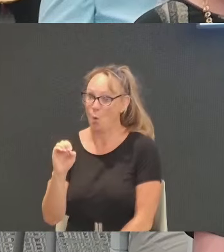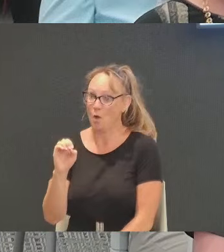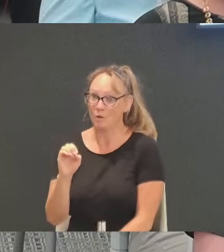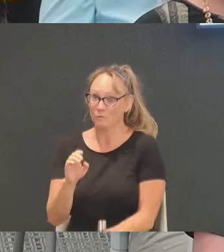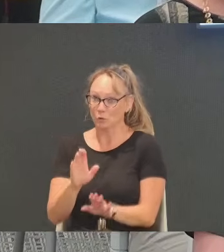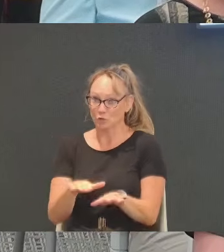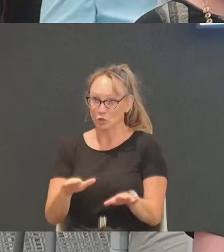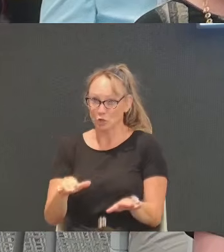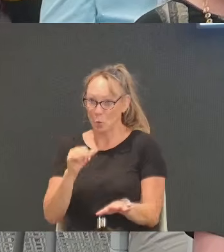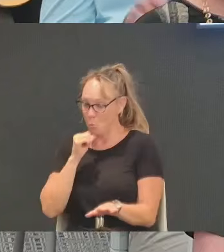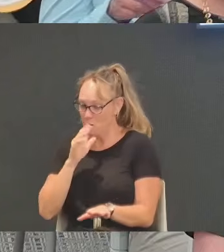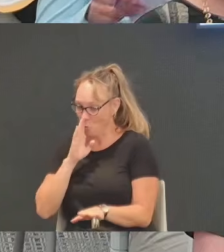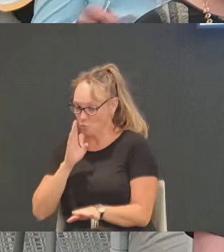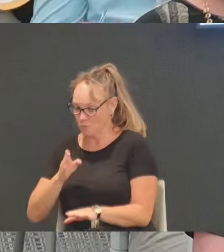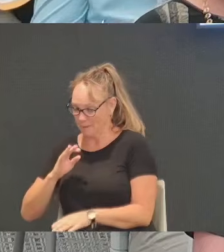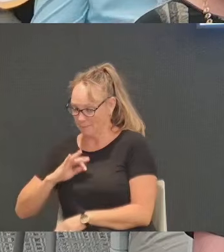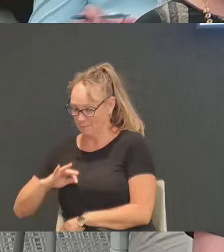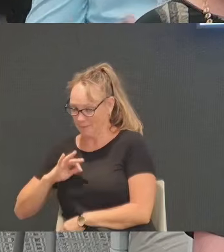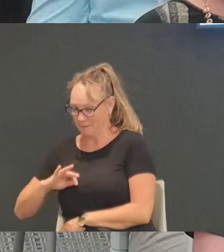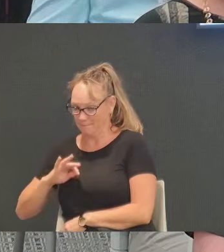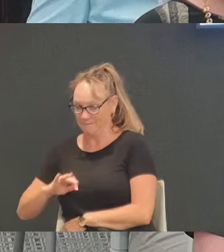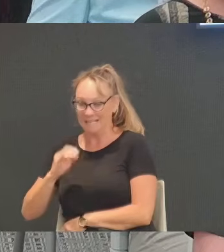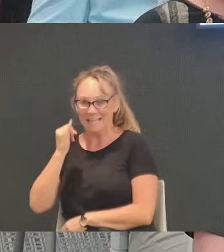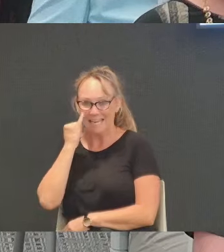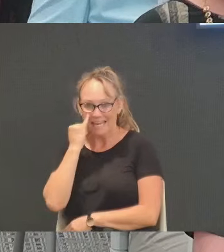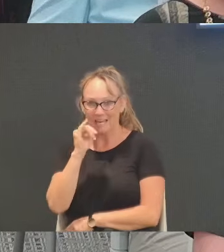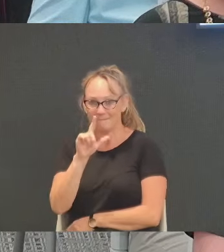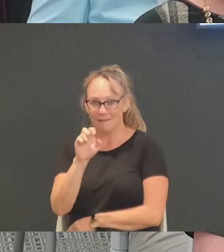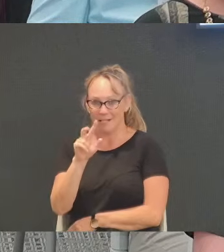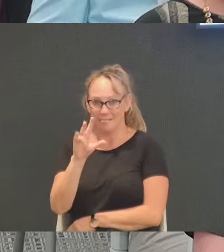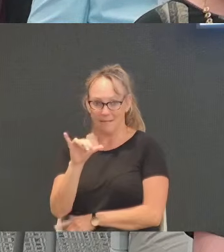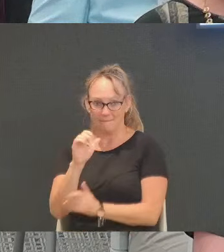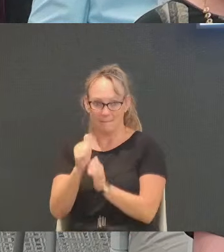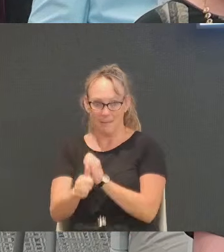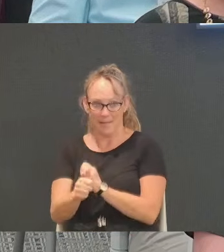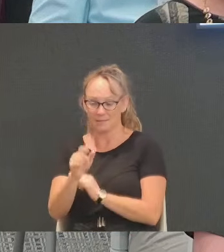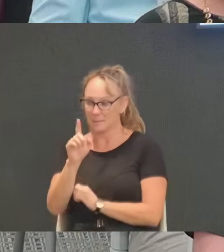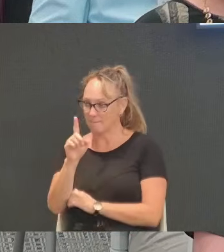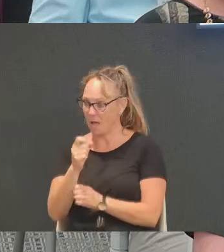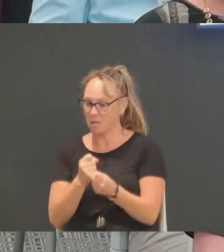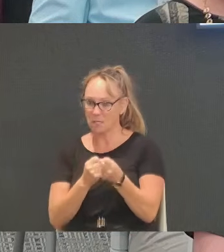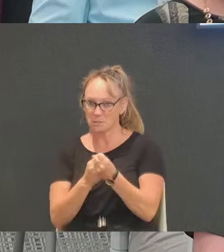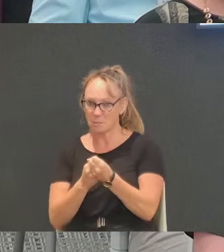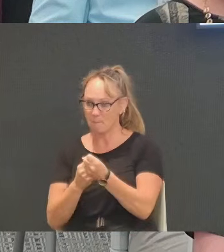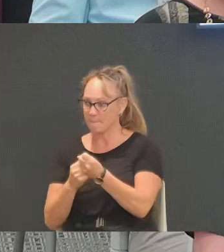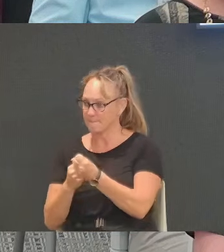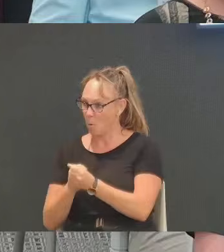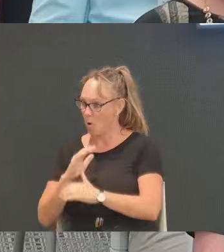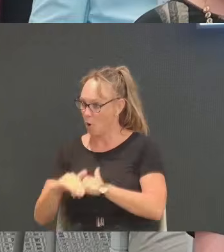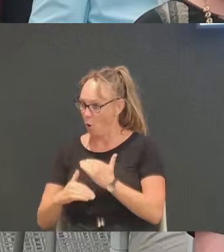from the levy, we are here in support of all of the community that supports children. Our primary